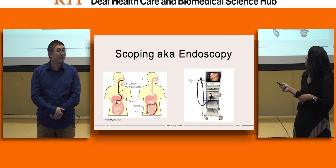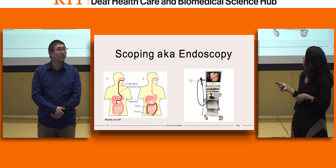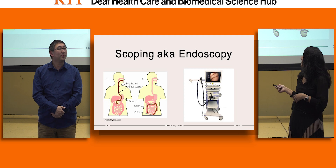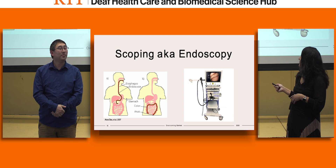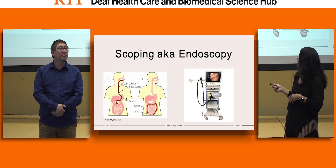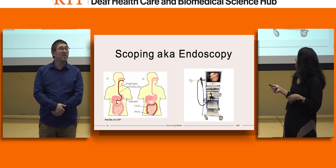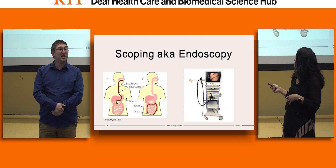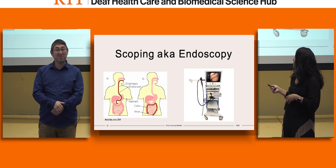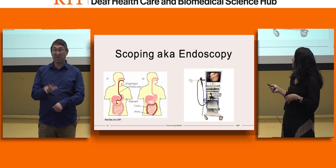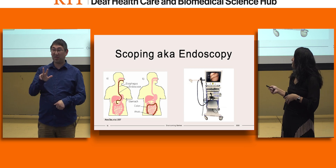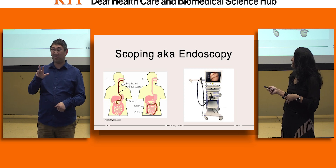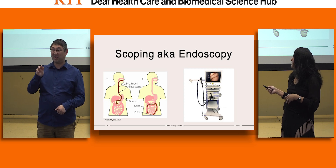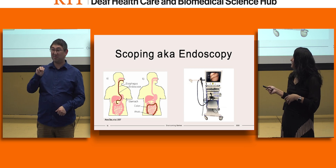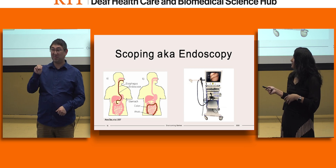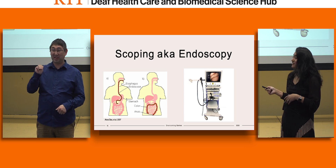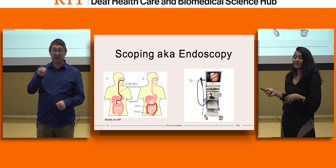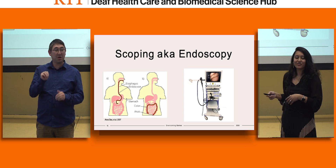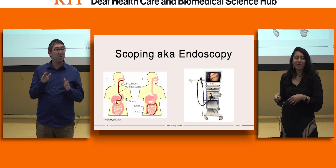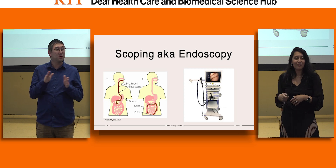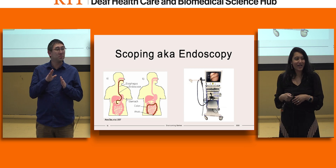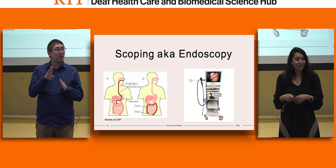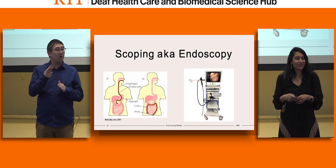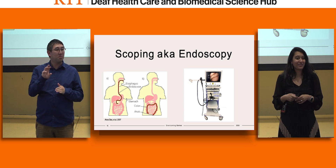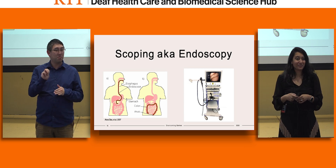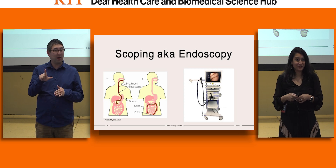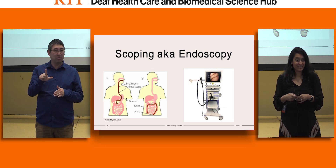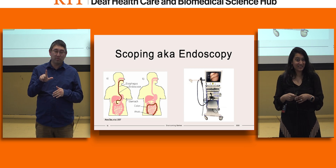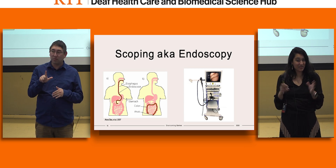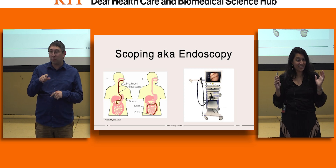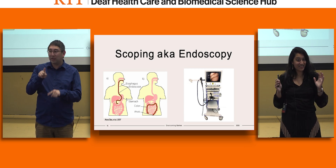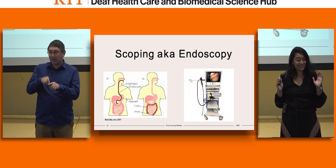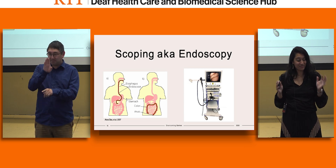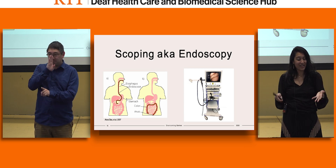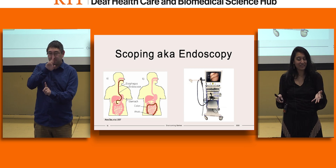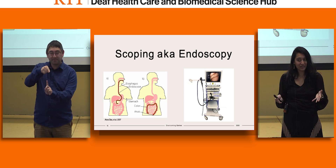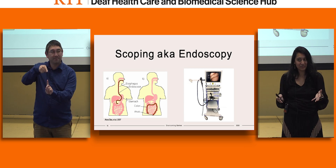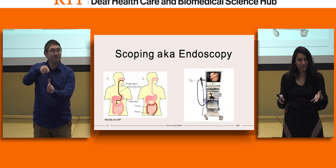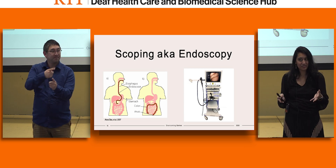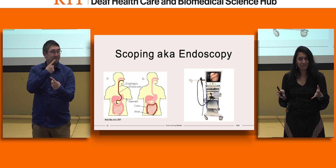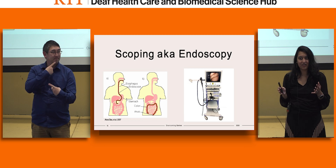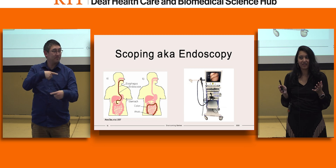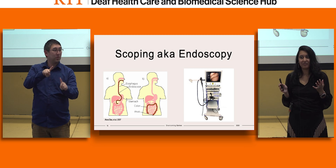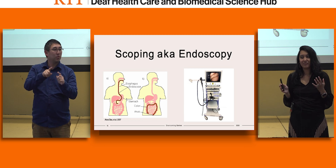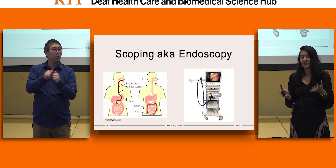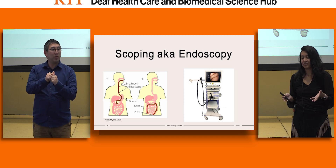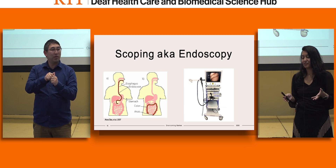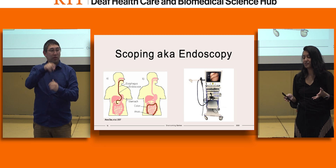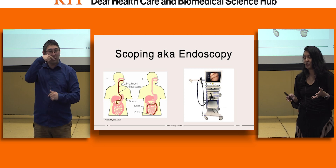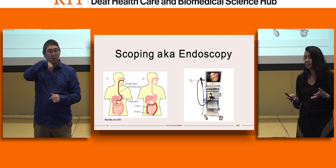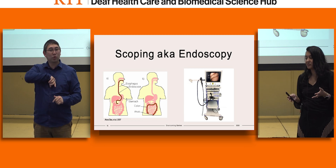There are about 3 meters of small bowel in between that we can't directly reach with our scopes,